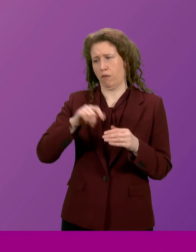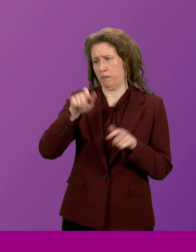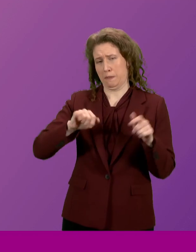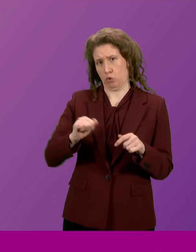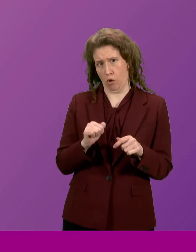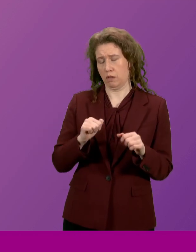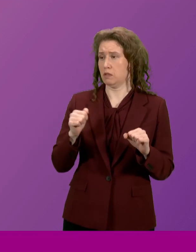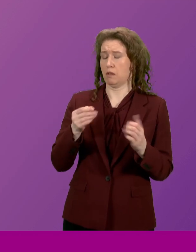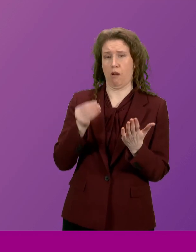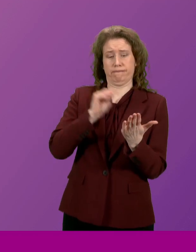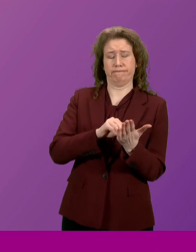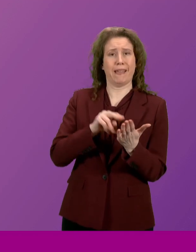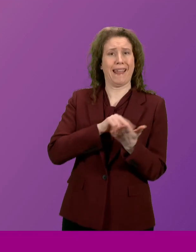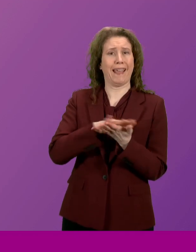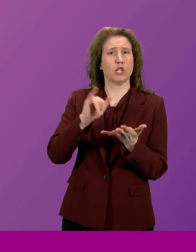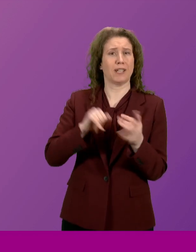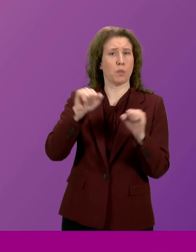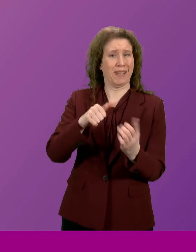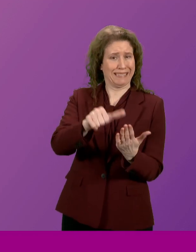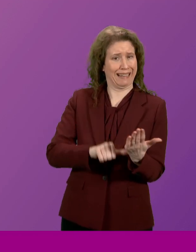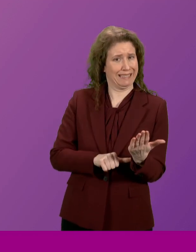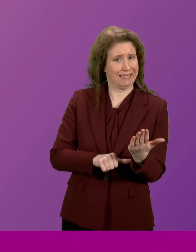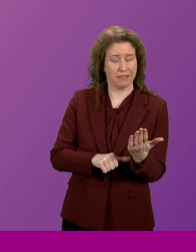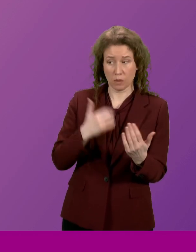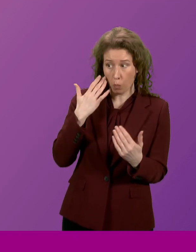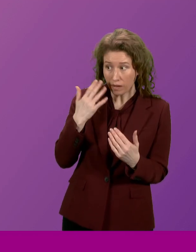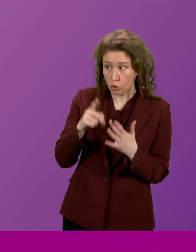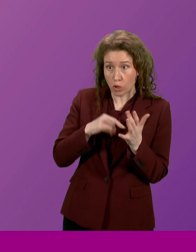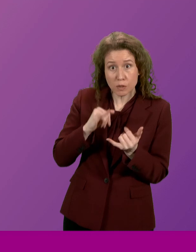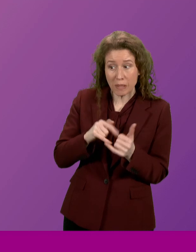with lives being lost. When will John Swinney, Neil Gray and the Scottish National Party